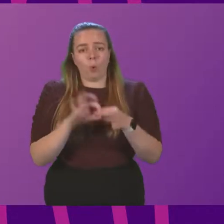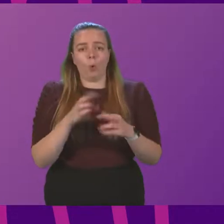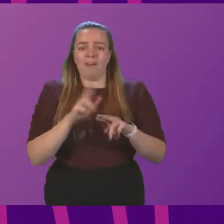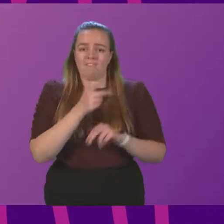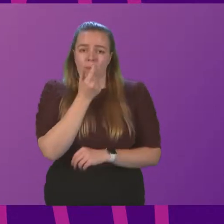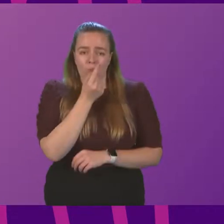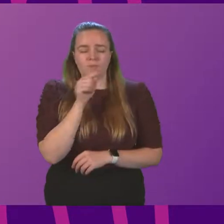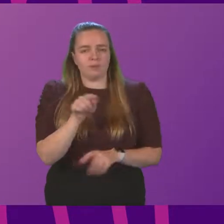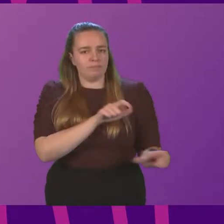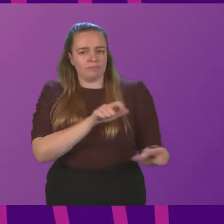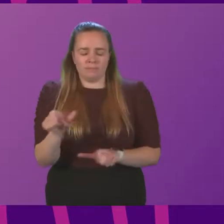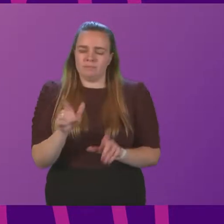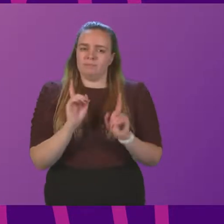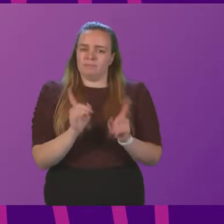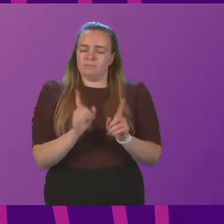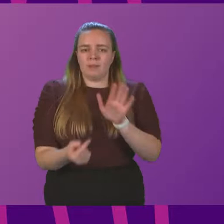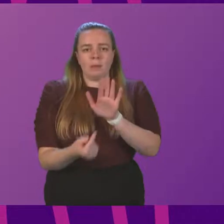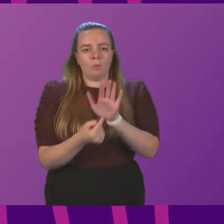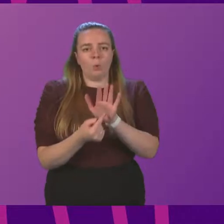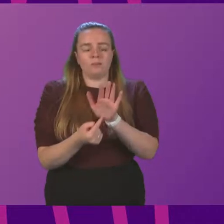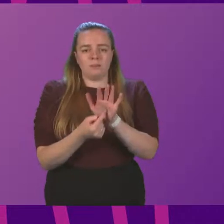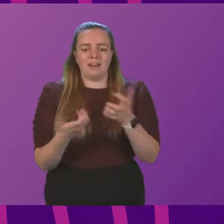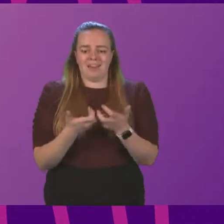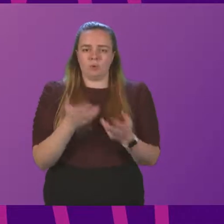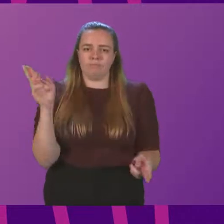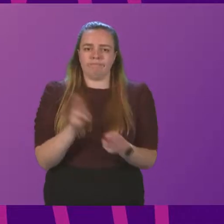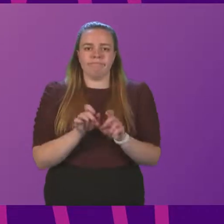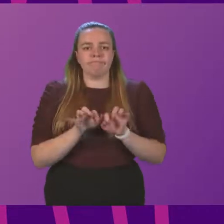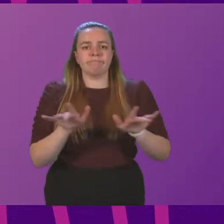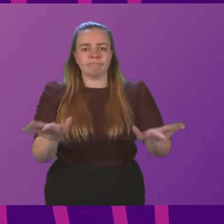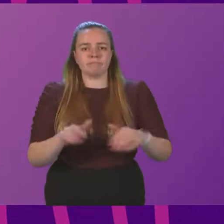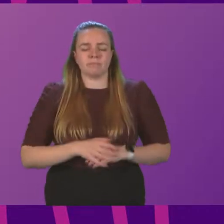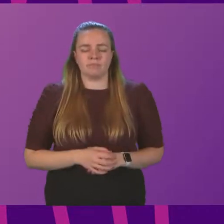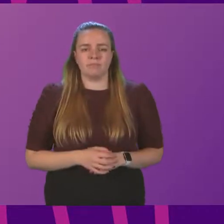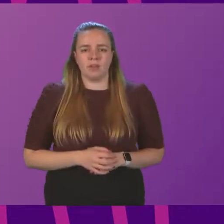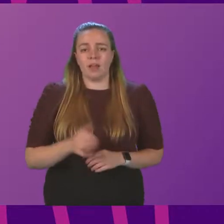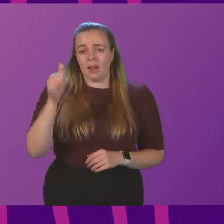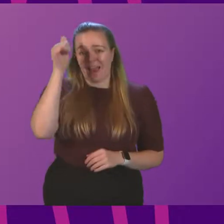continues to be an important way of reducing transmission. I know that they are not easy,